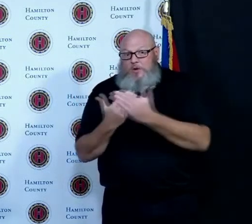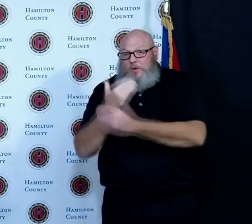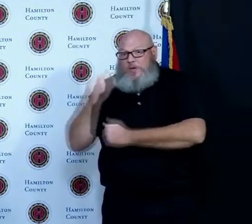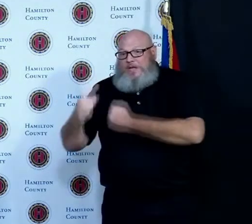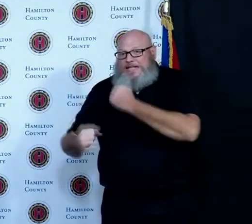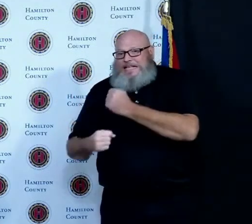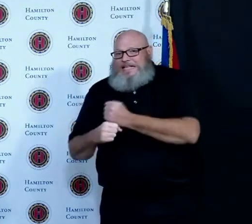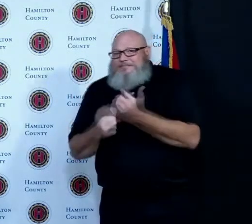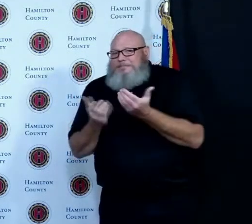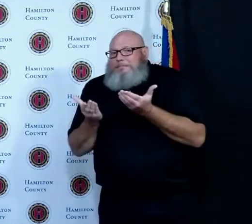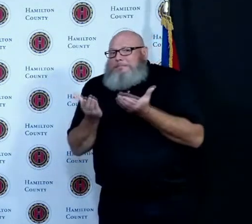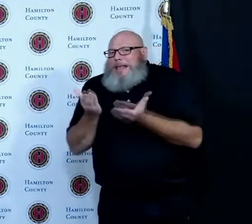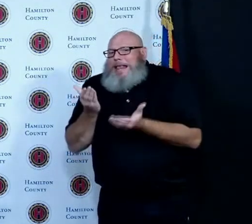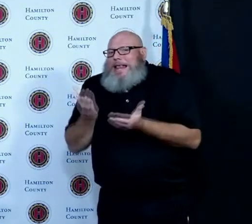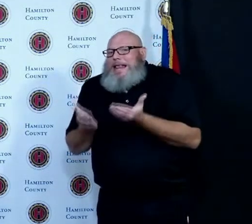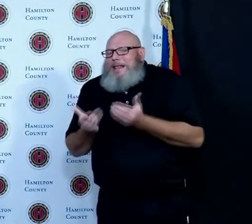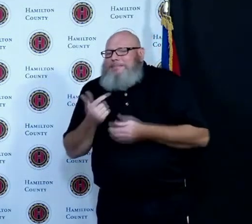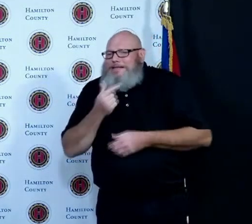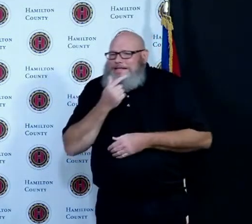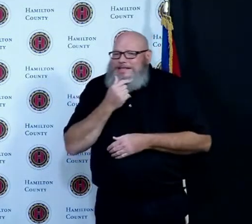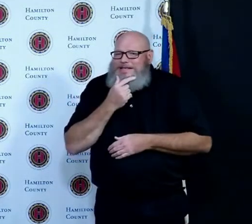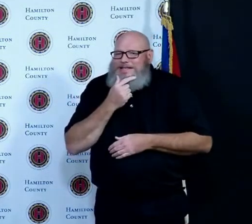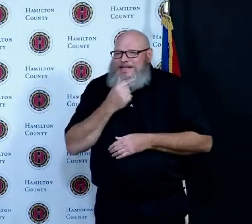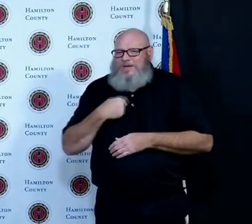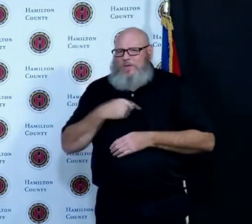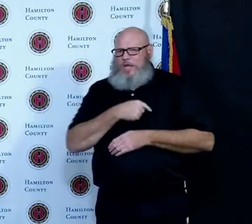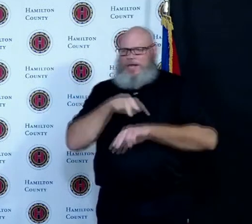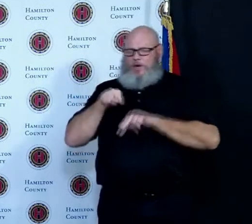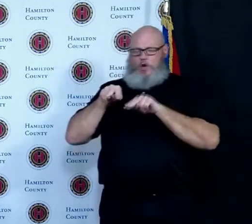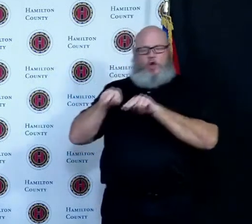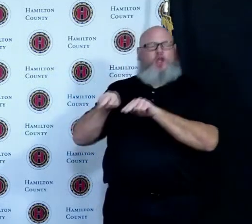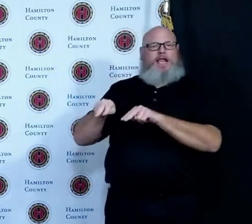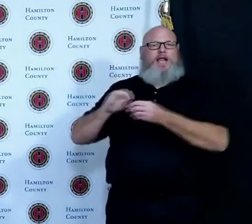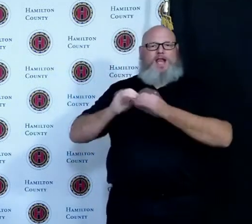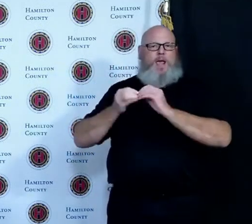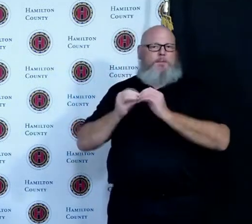case counts closely and we know that the cases do have a direct implication on our hospital systems